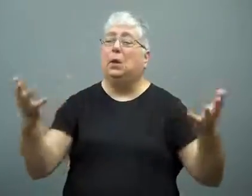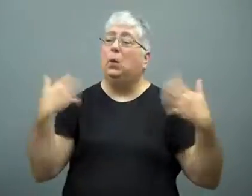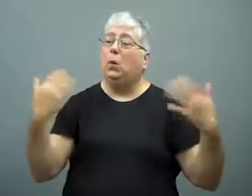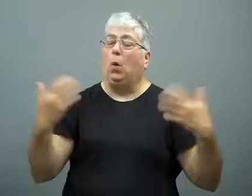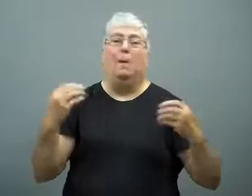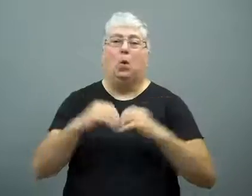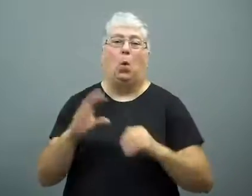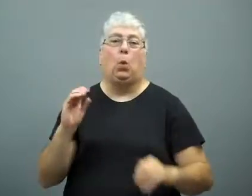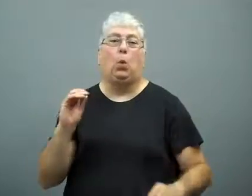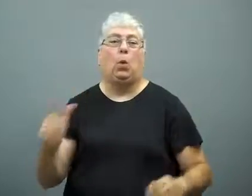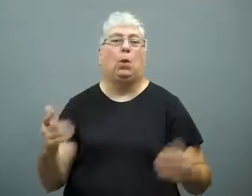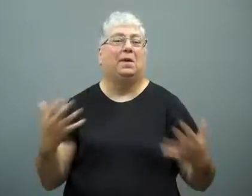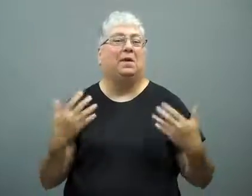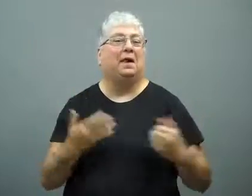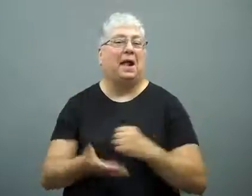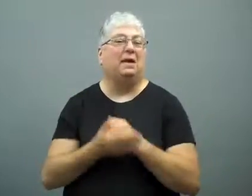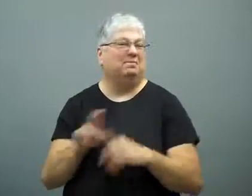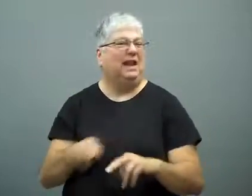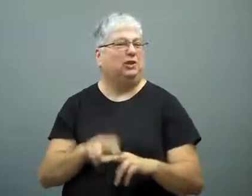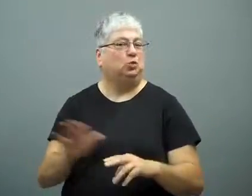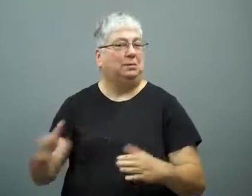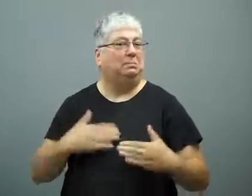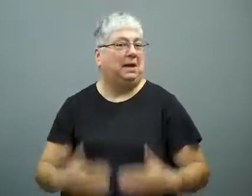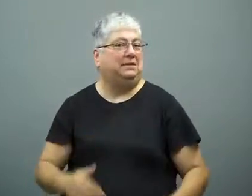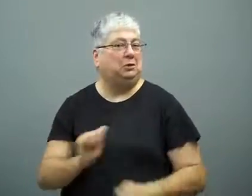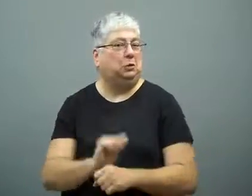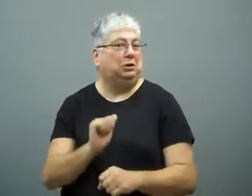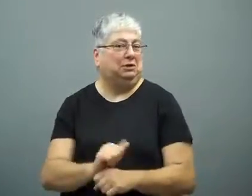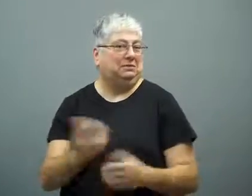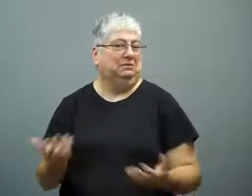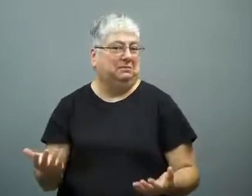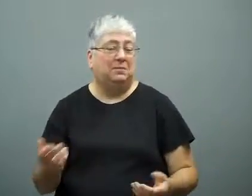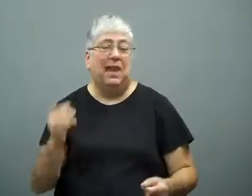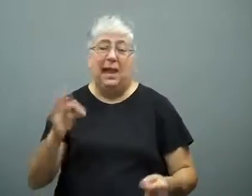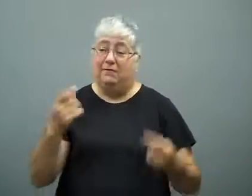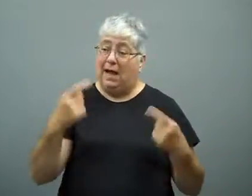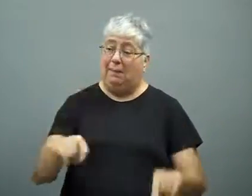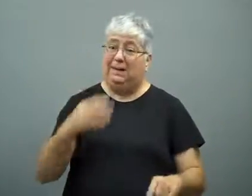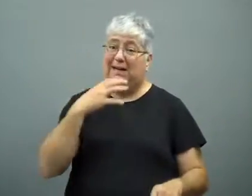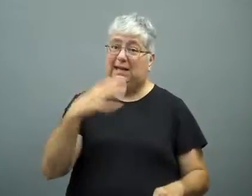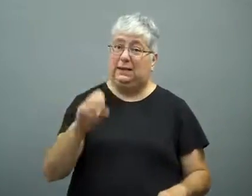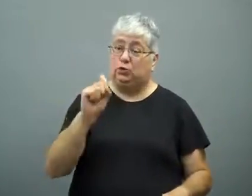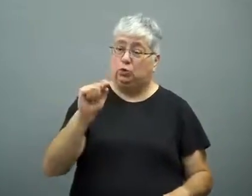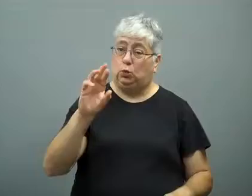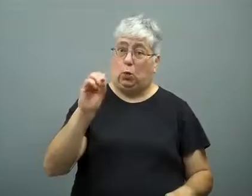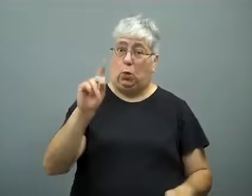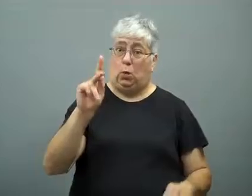That's the body's way of cooling off. A nice breeze makes a person feel cooler.